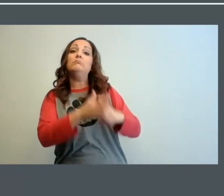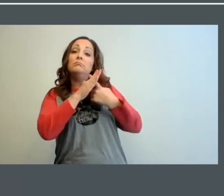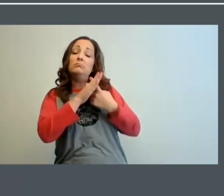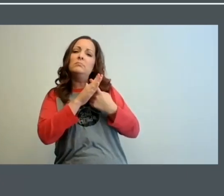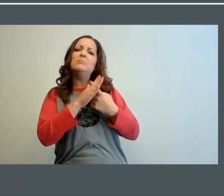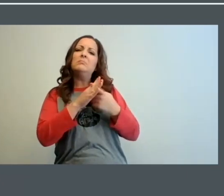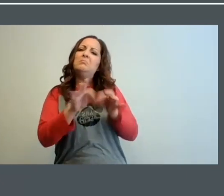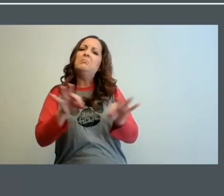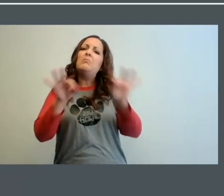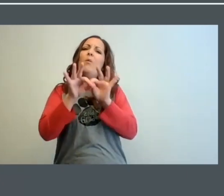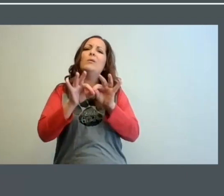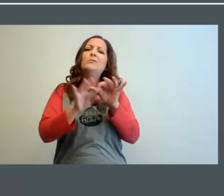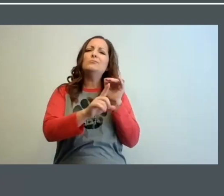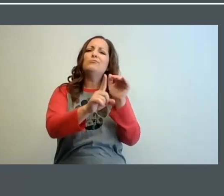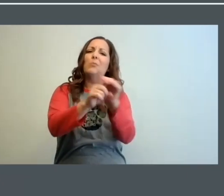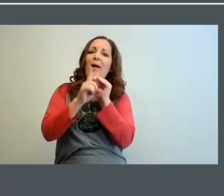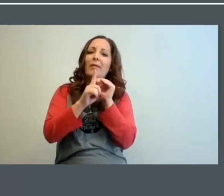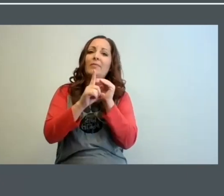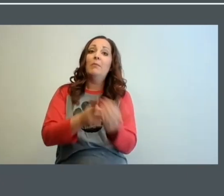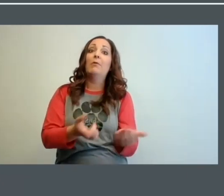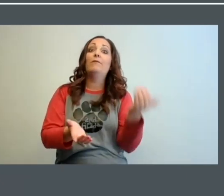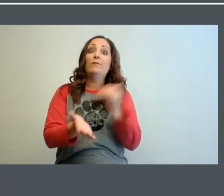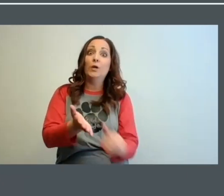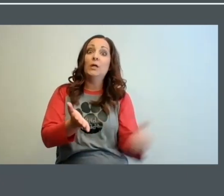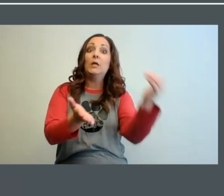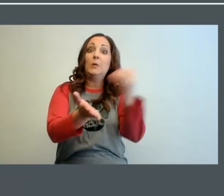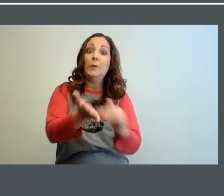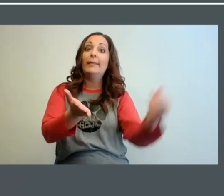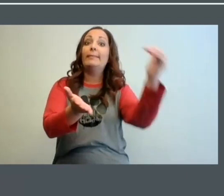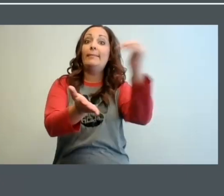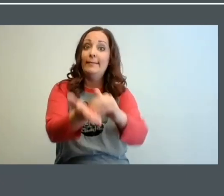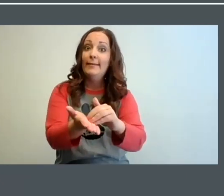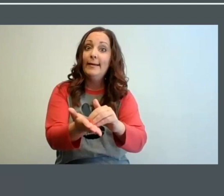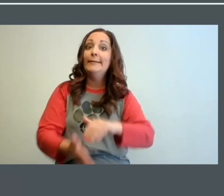to discuss that again and to remind them